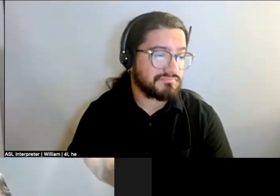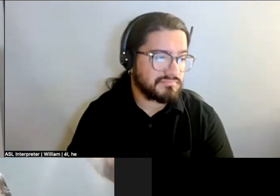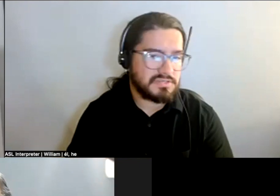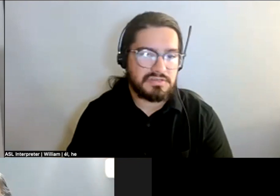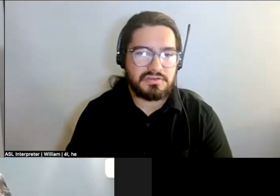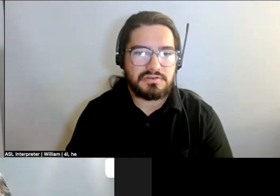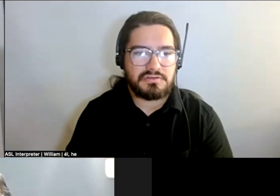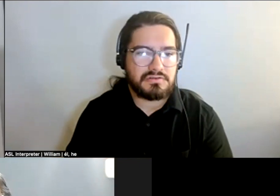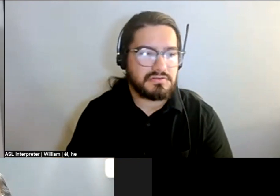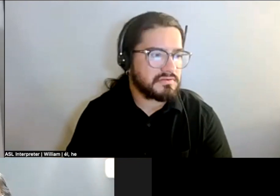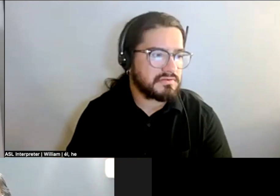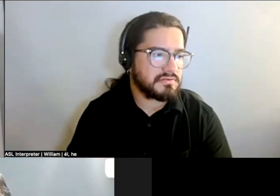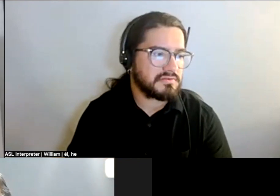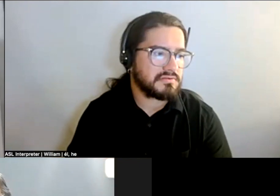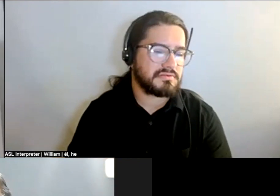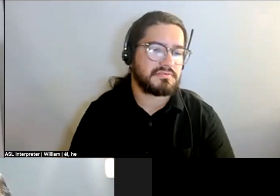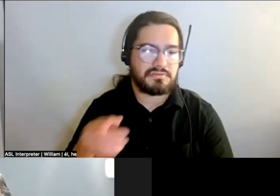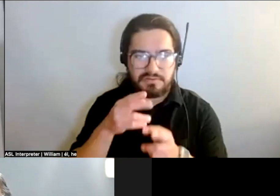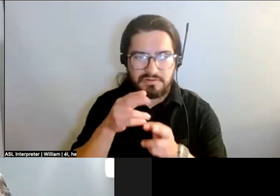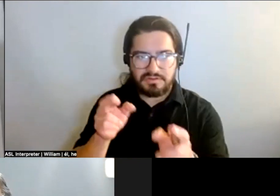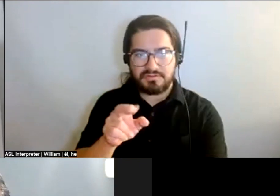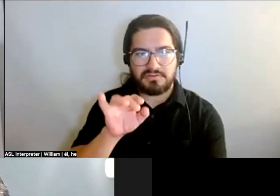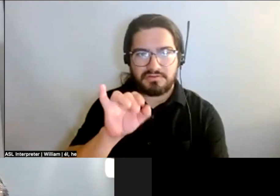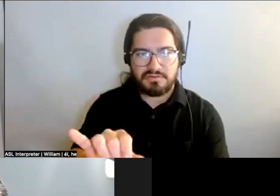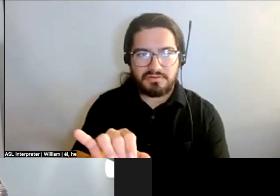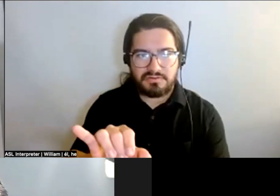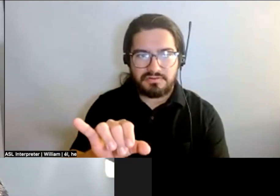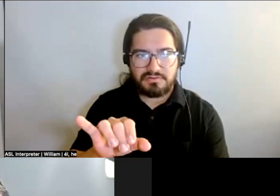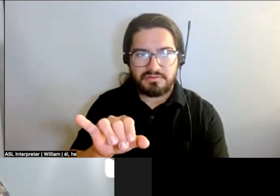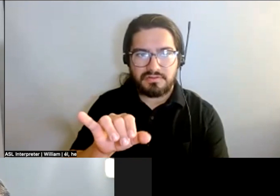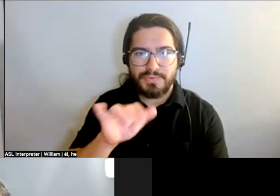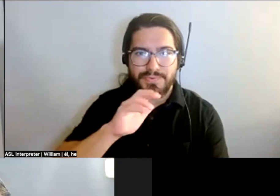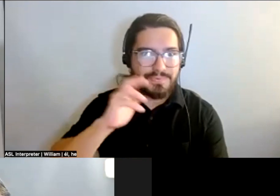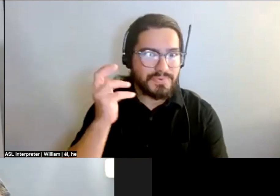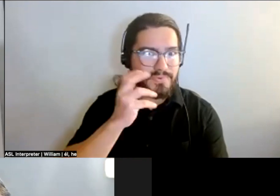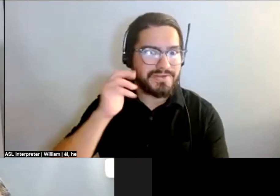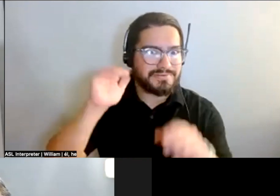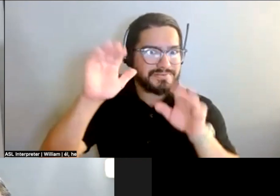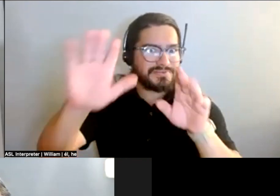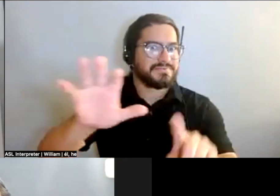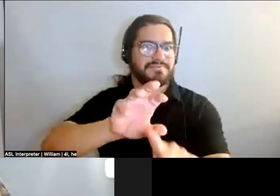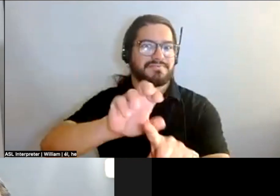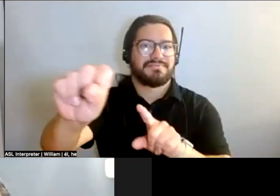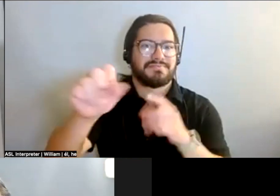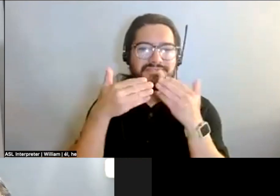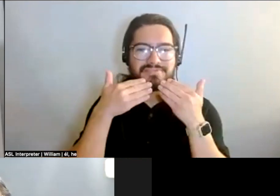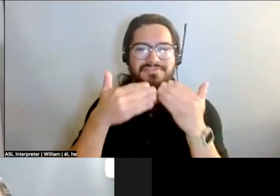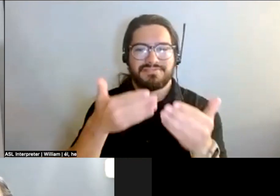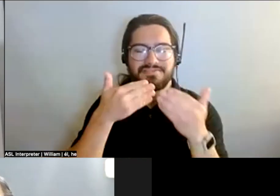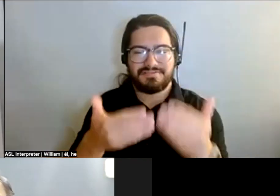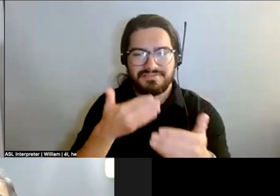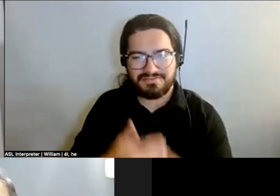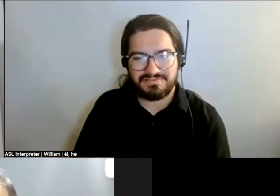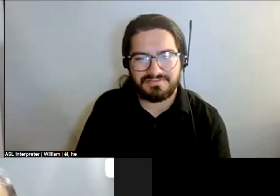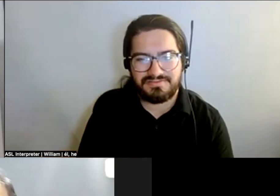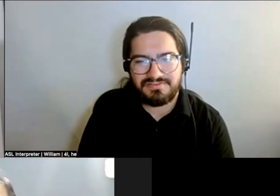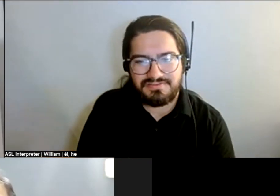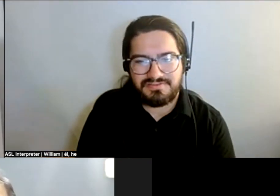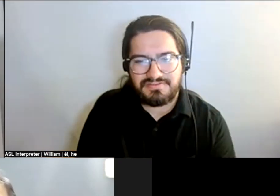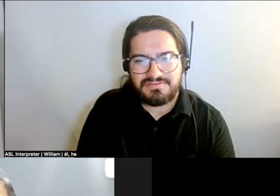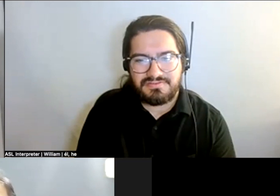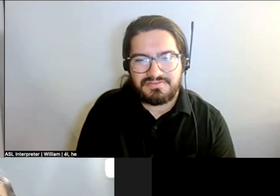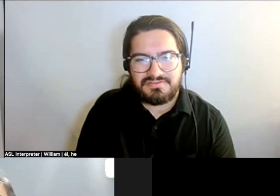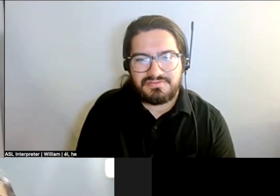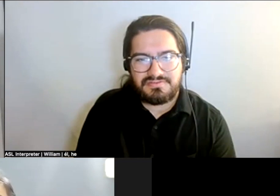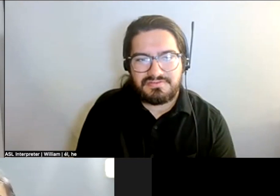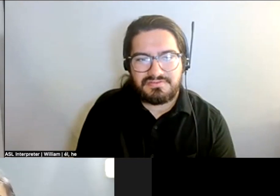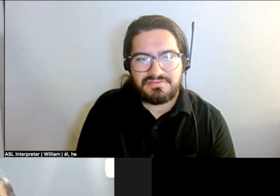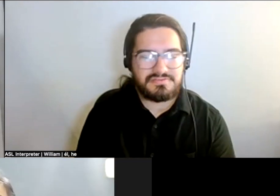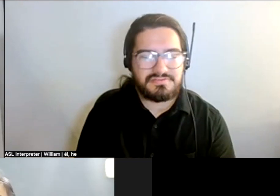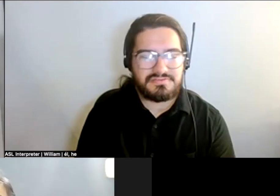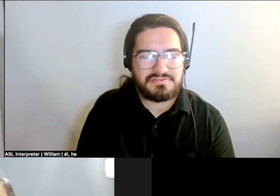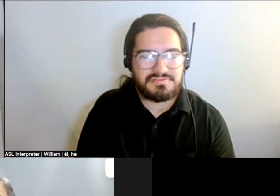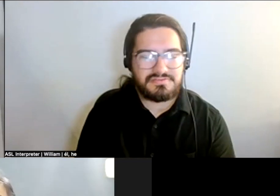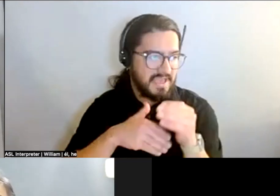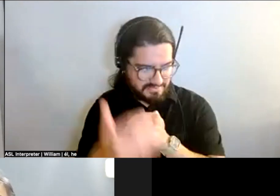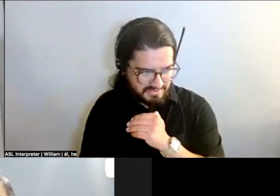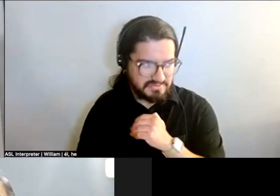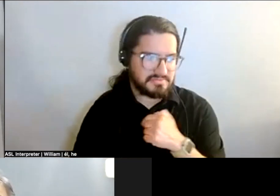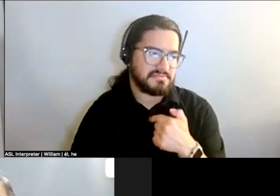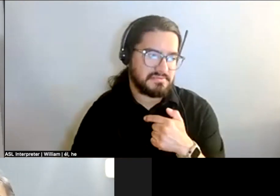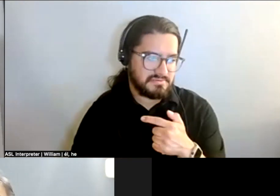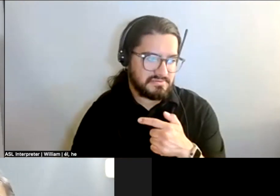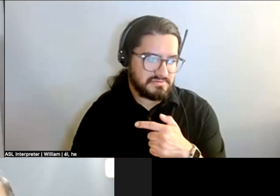Our next read is going to be…